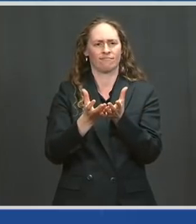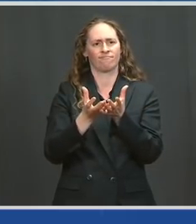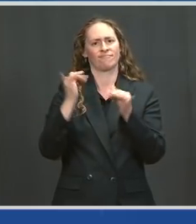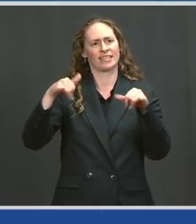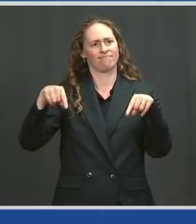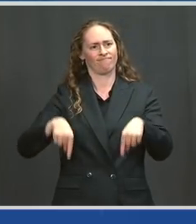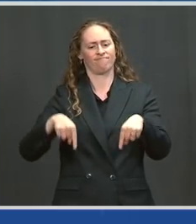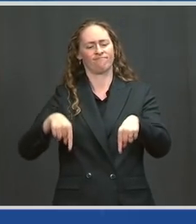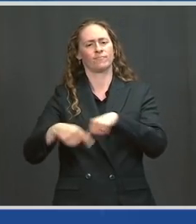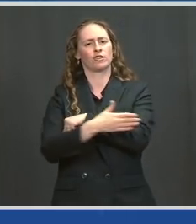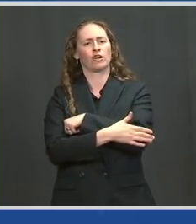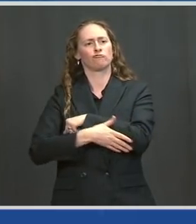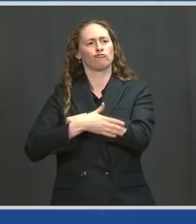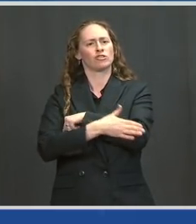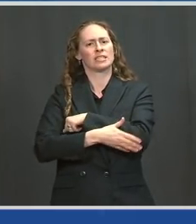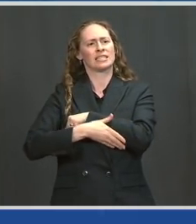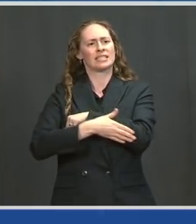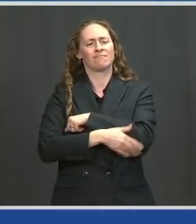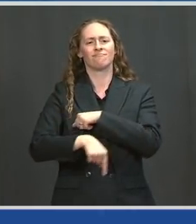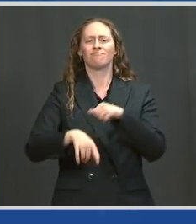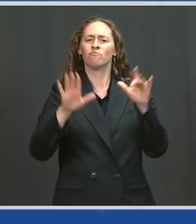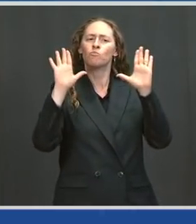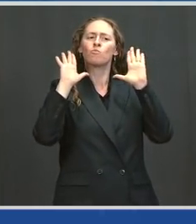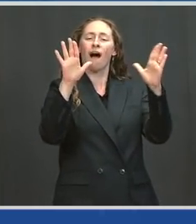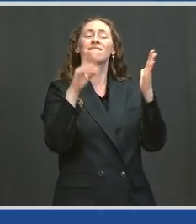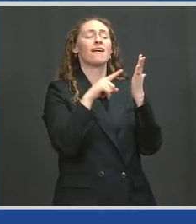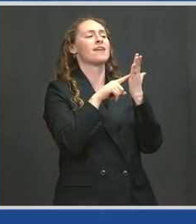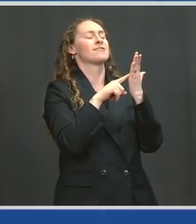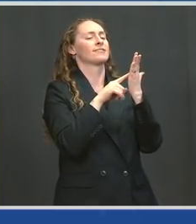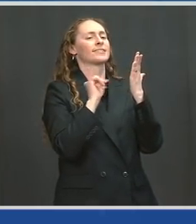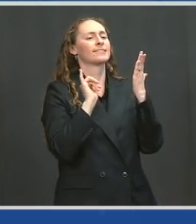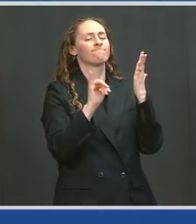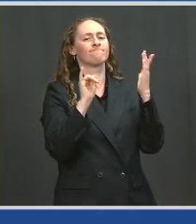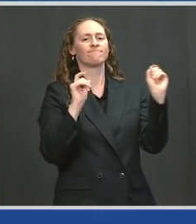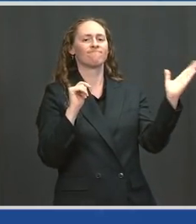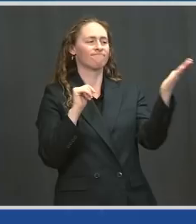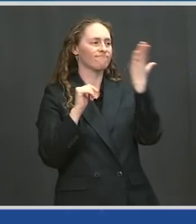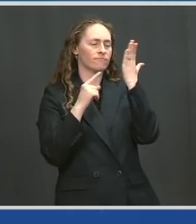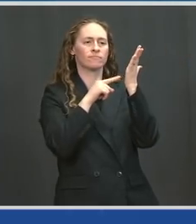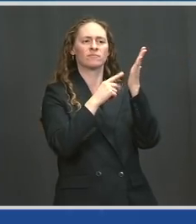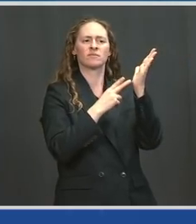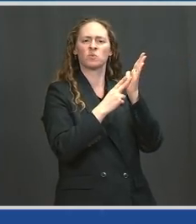They come to terms with their dark sides.